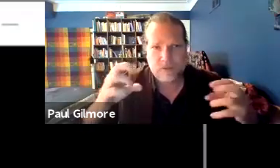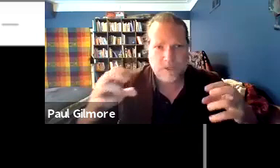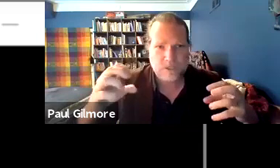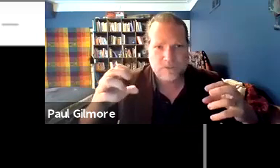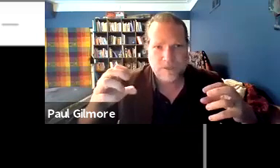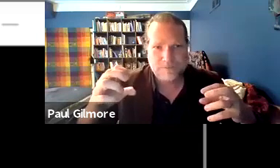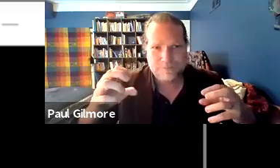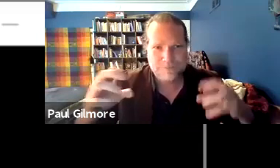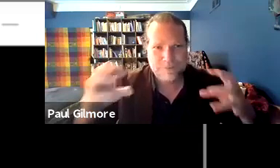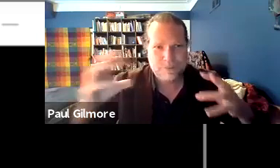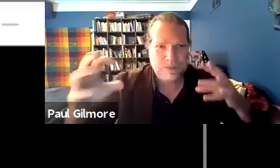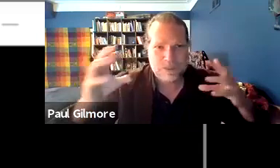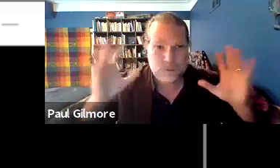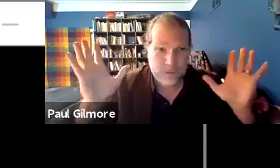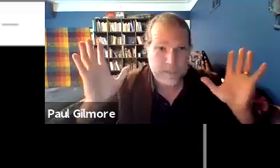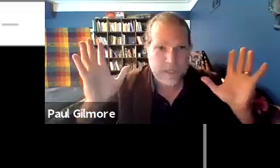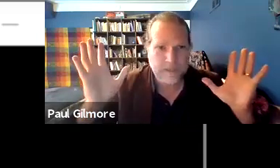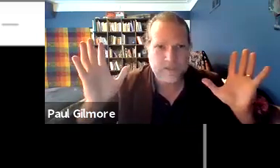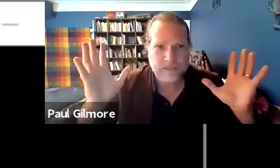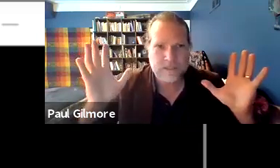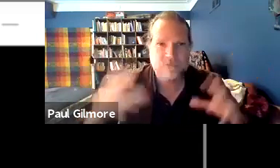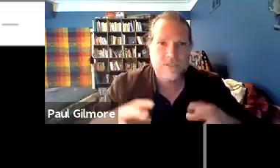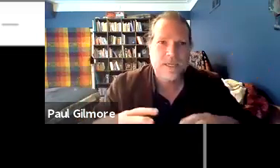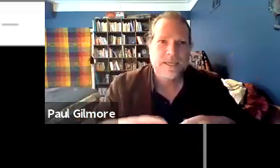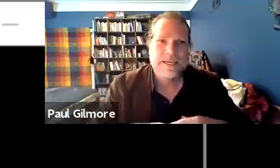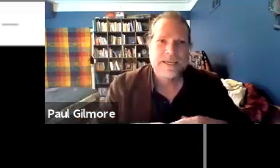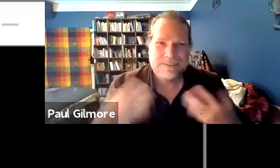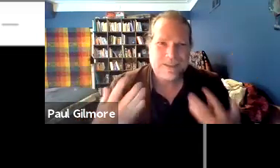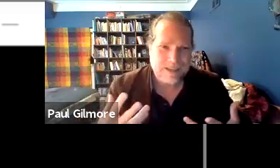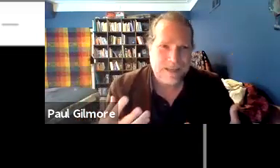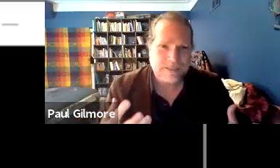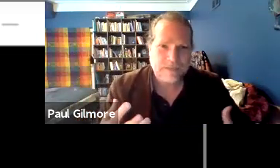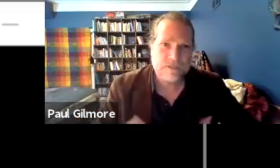introduction, I talked about the screaming heads on TV, there's a lot of that kind of